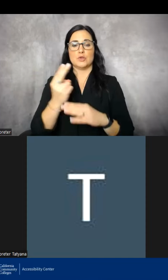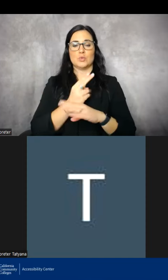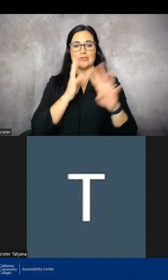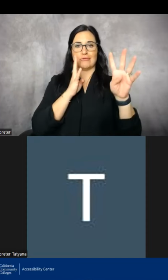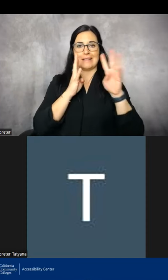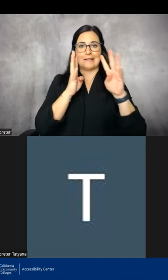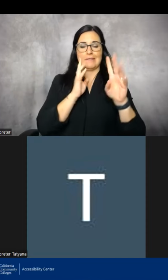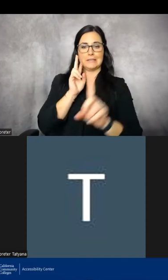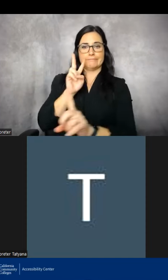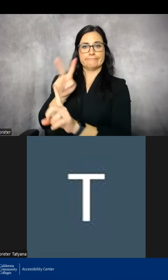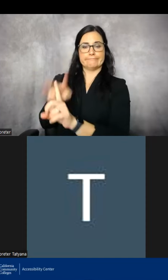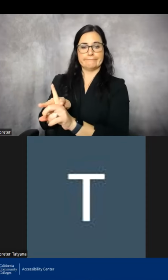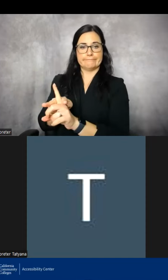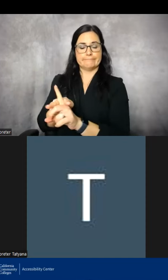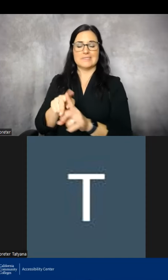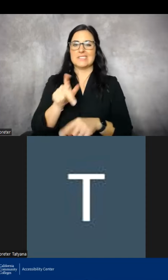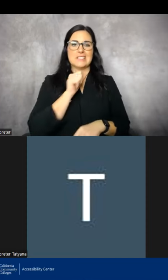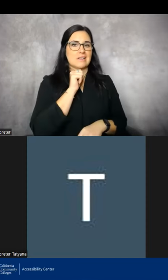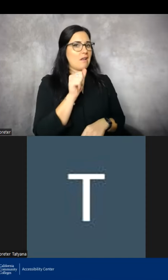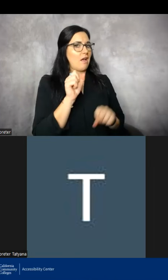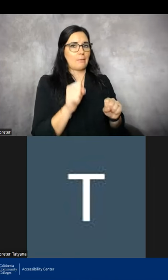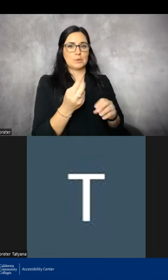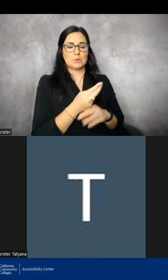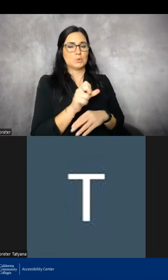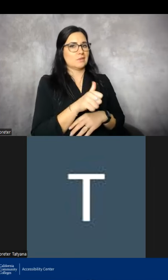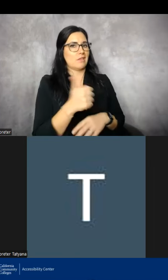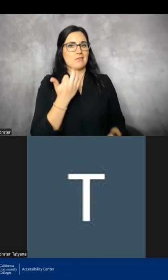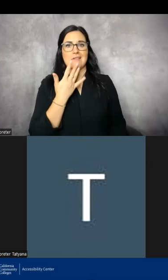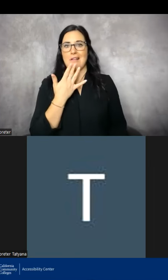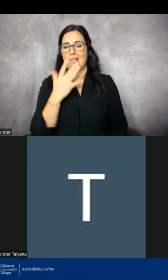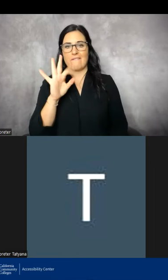by not being able to use just any color or fonts.